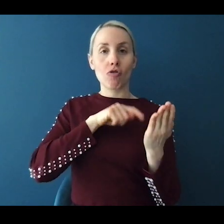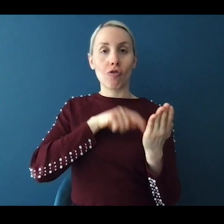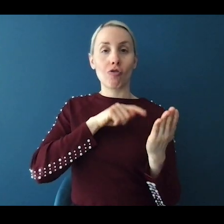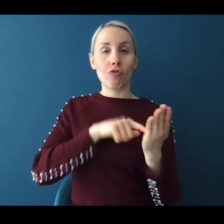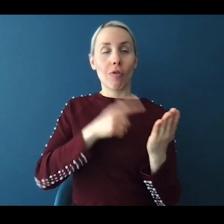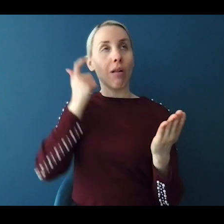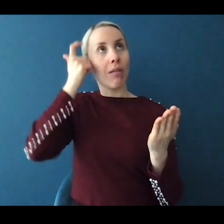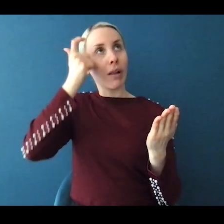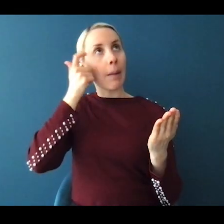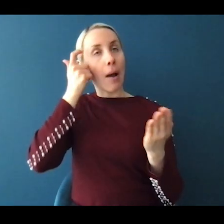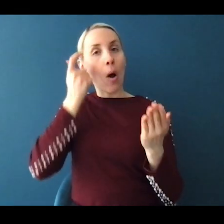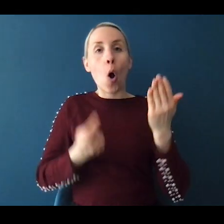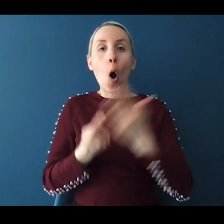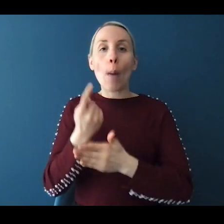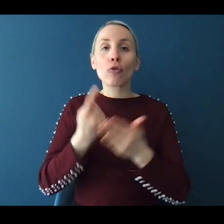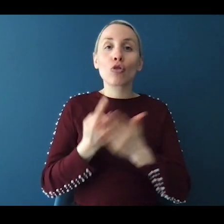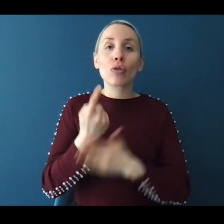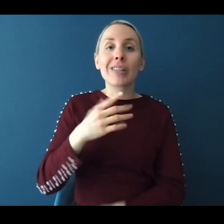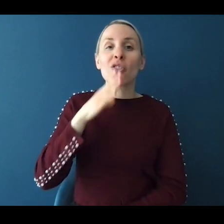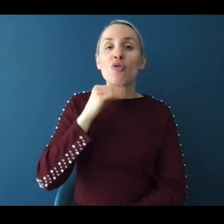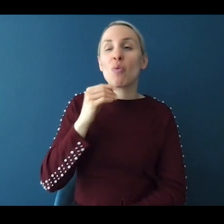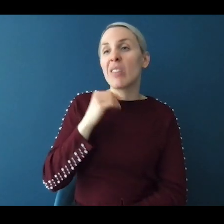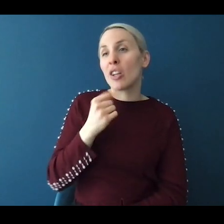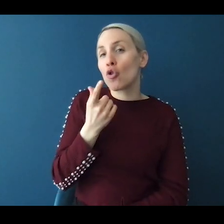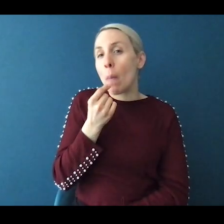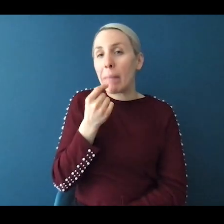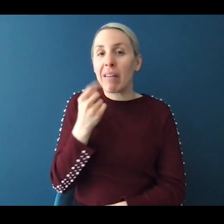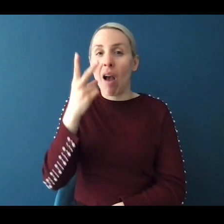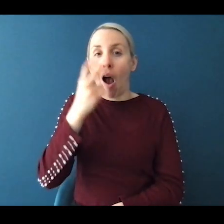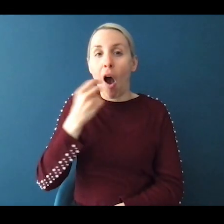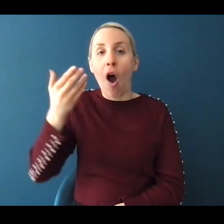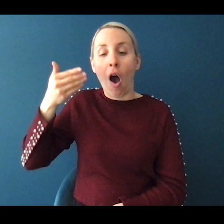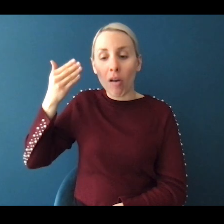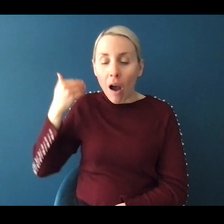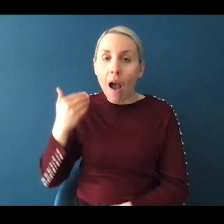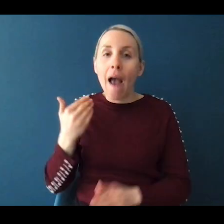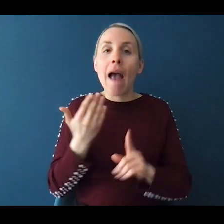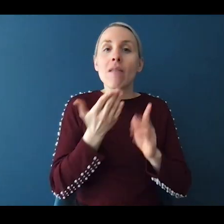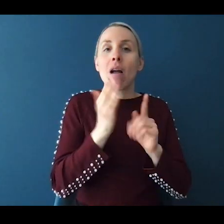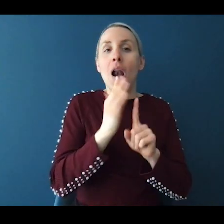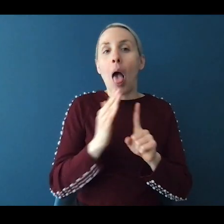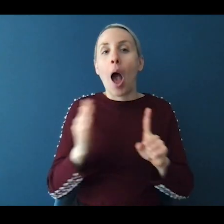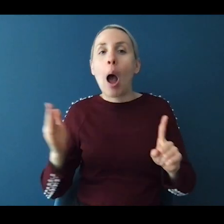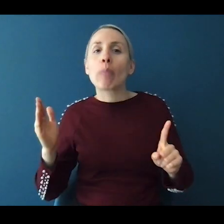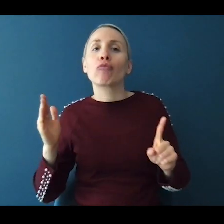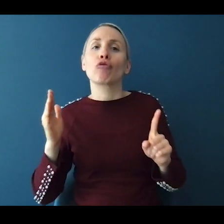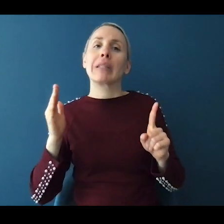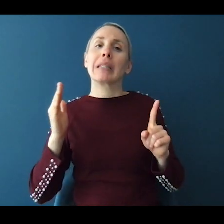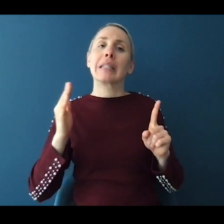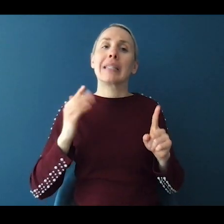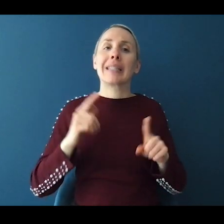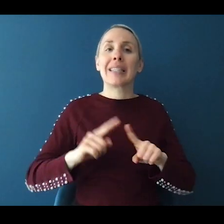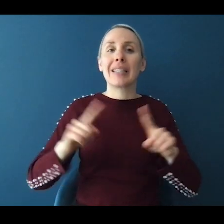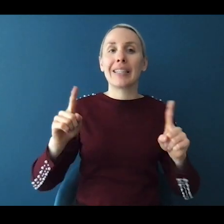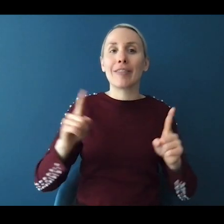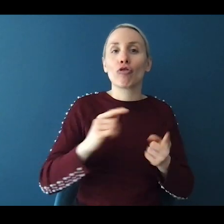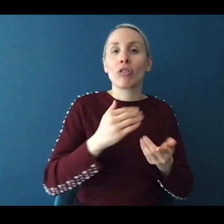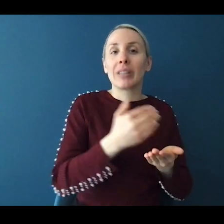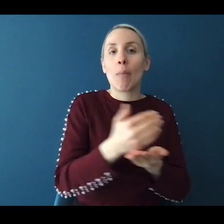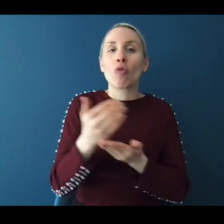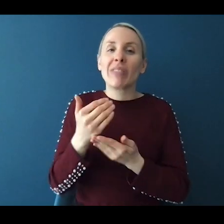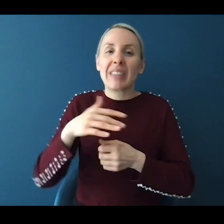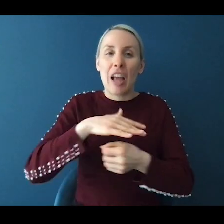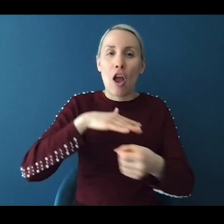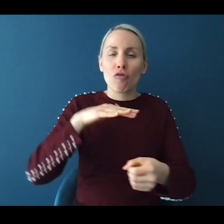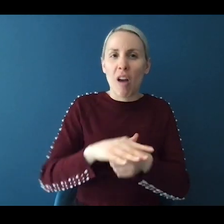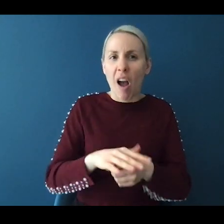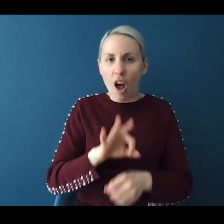around being it archives you can visit or libraries you can gain access to was it three